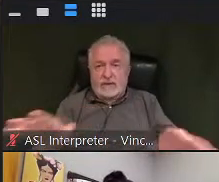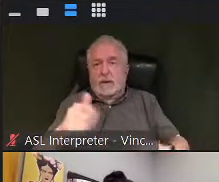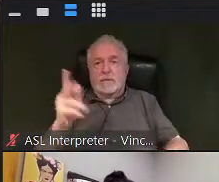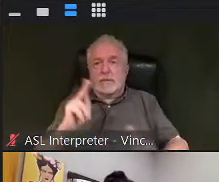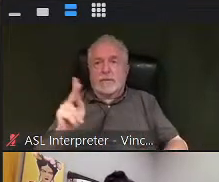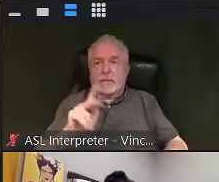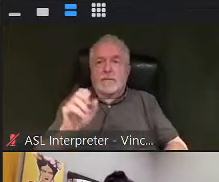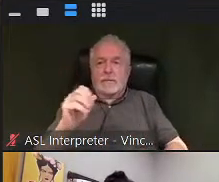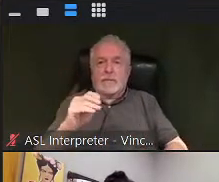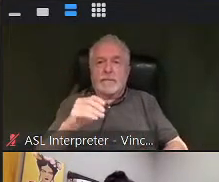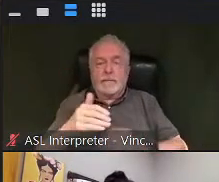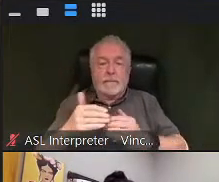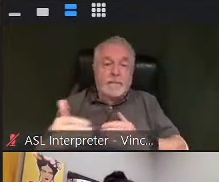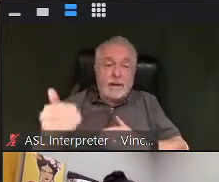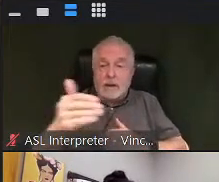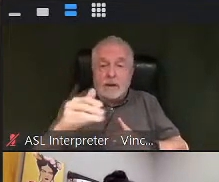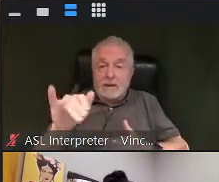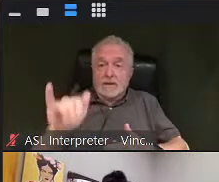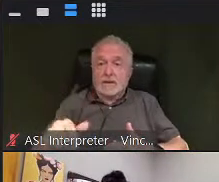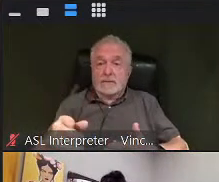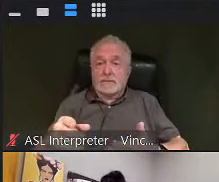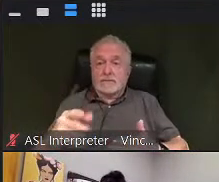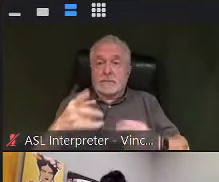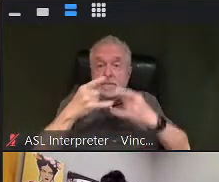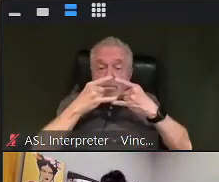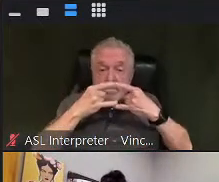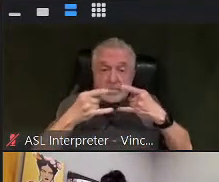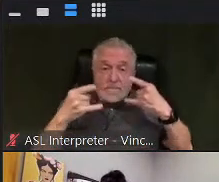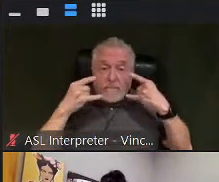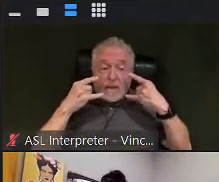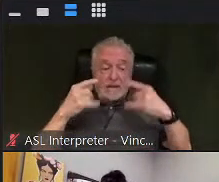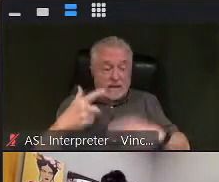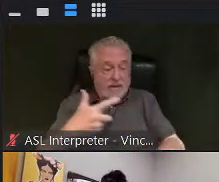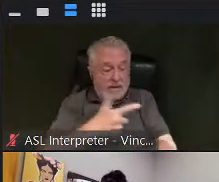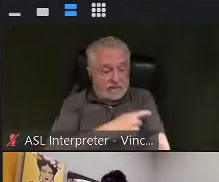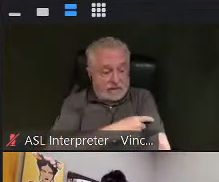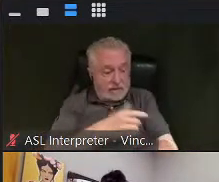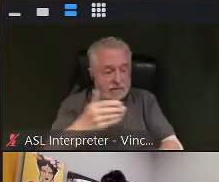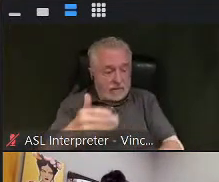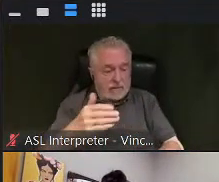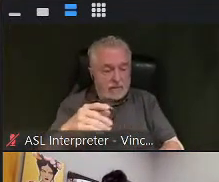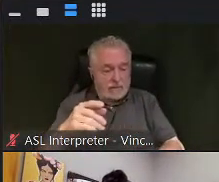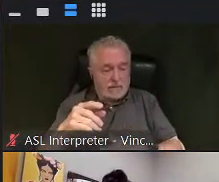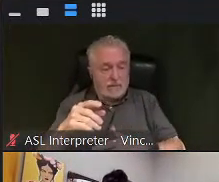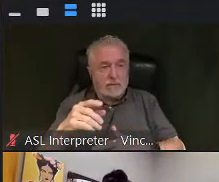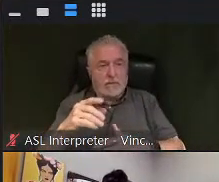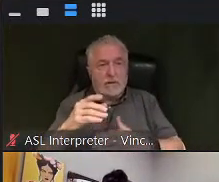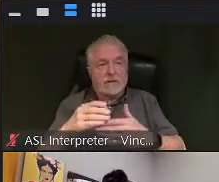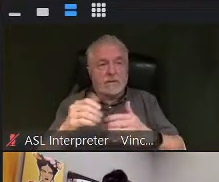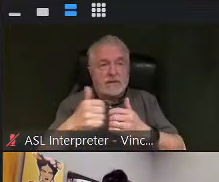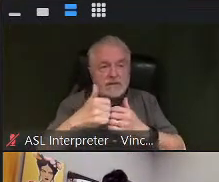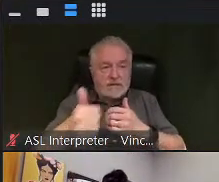So beyond the the mask and giving the vaccine, there's some other protocols and some distrust and some schools are going